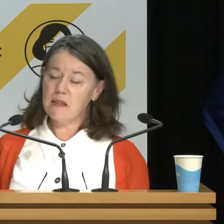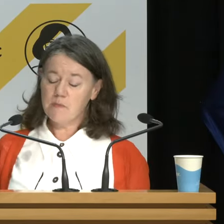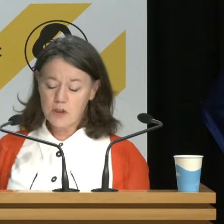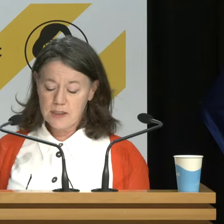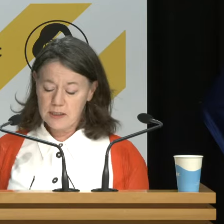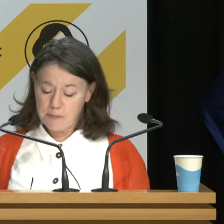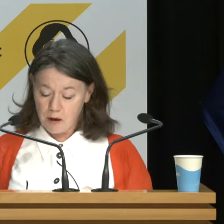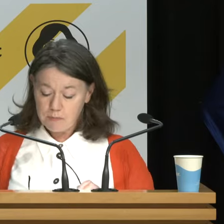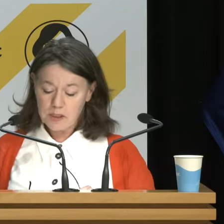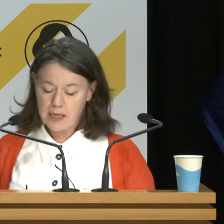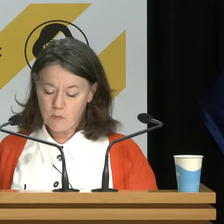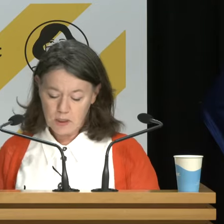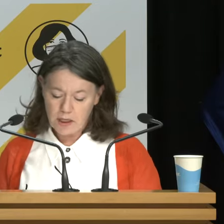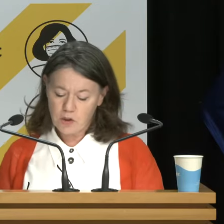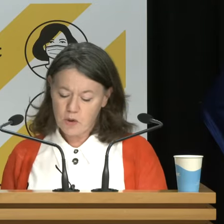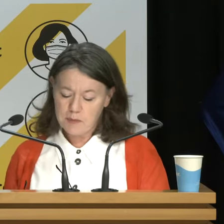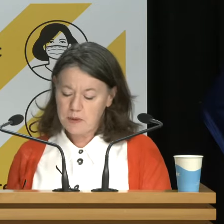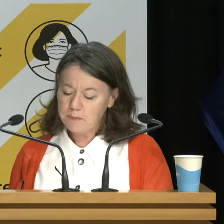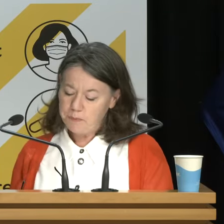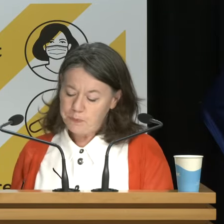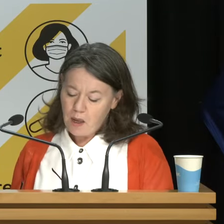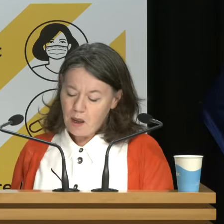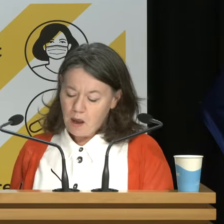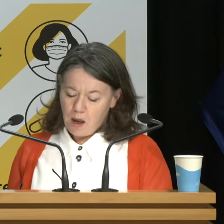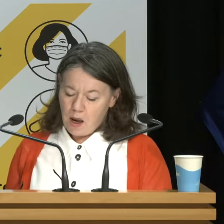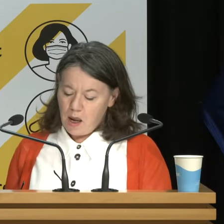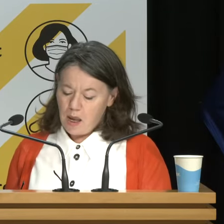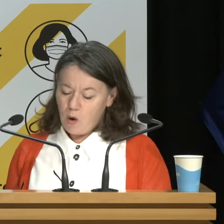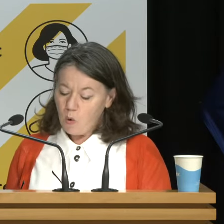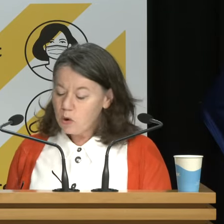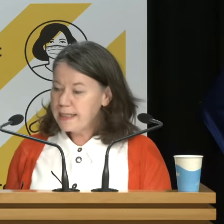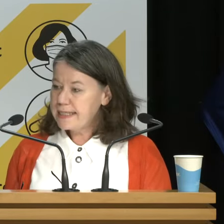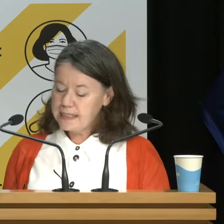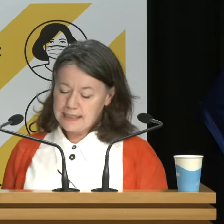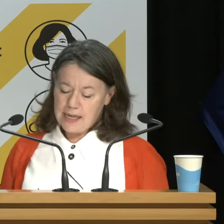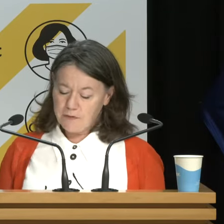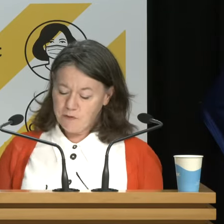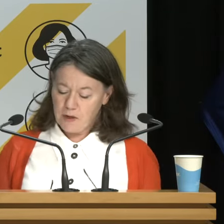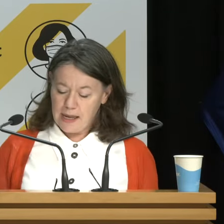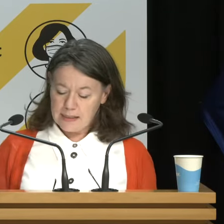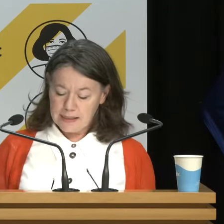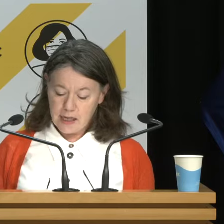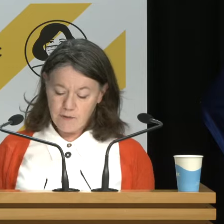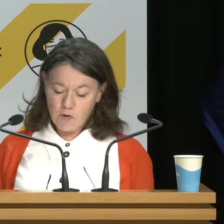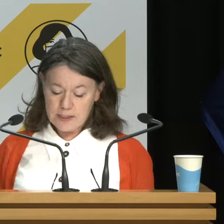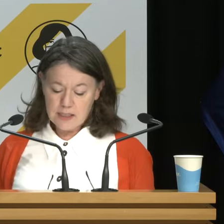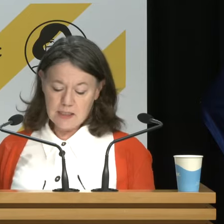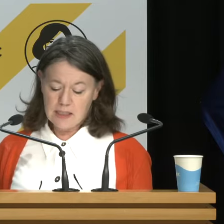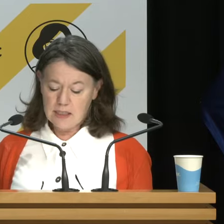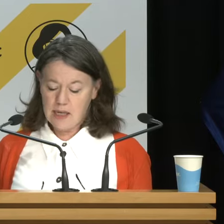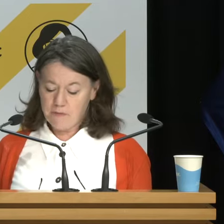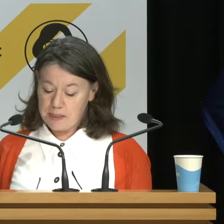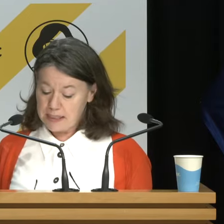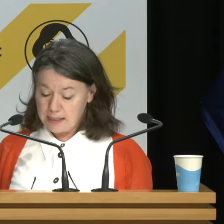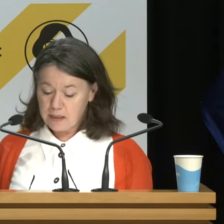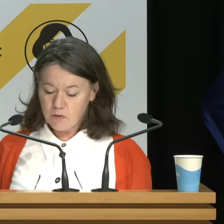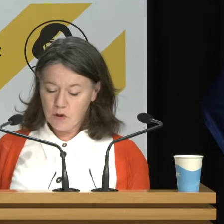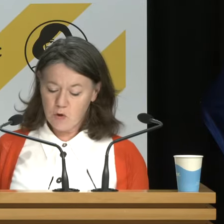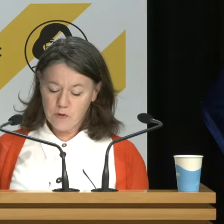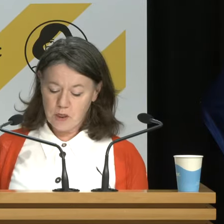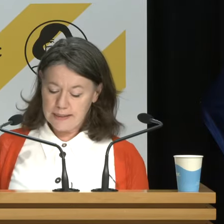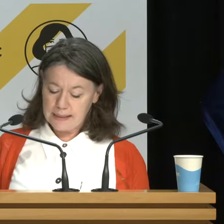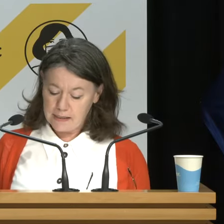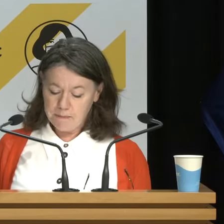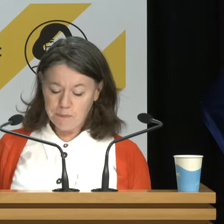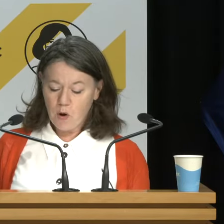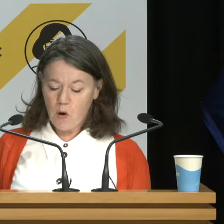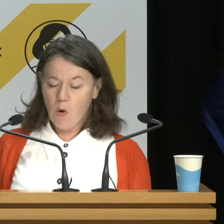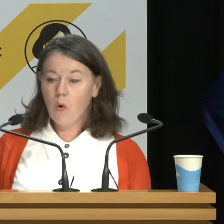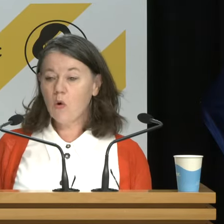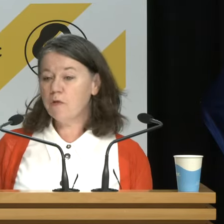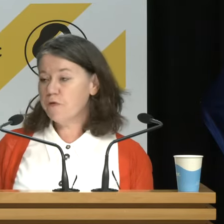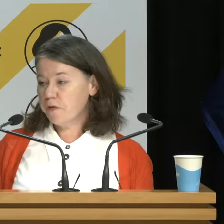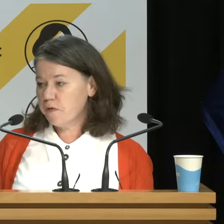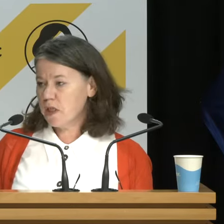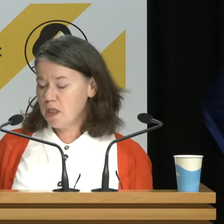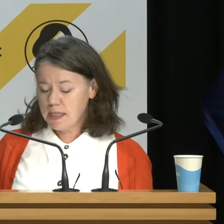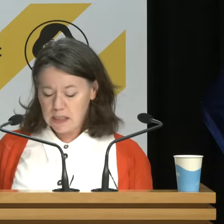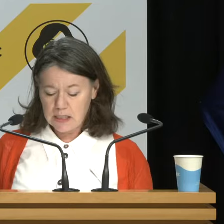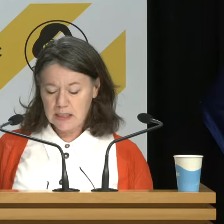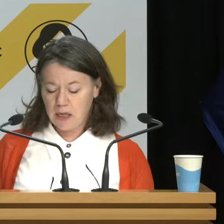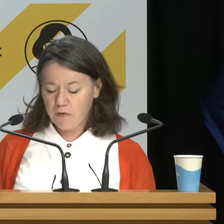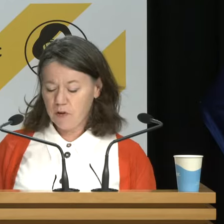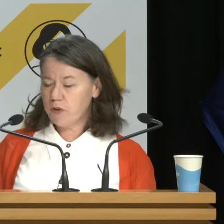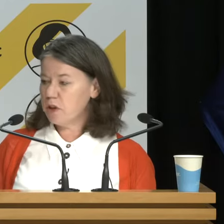tests taken across the region.